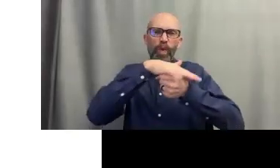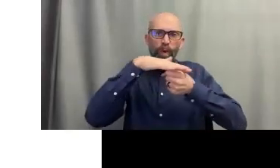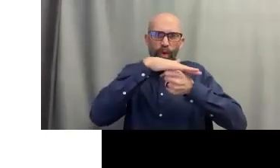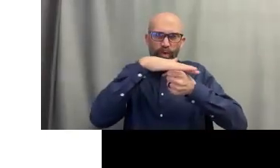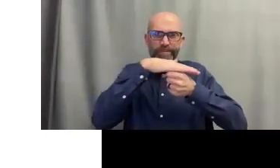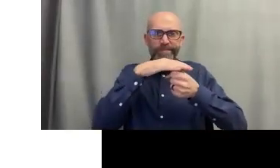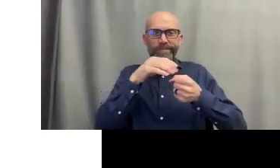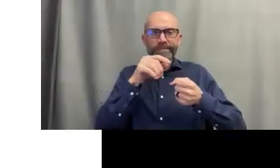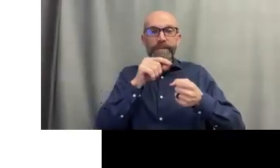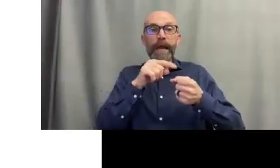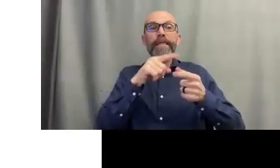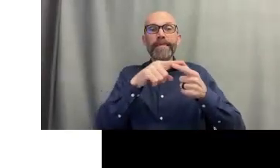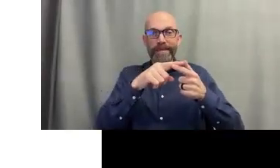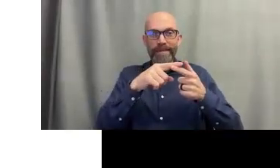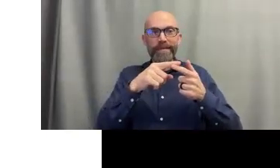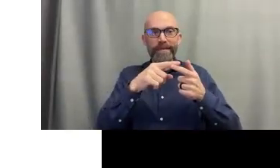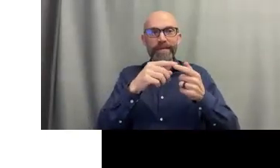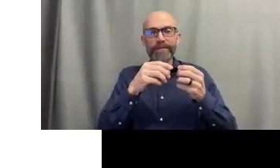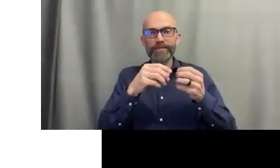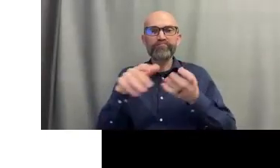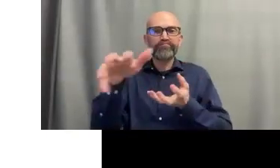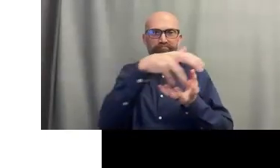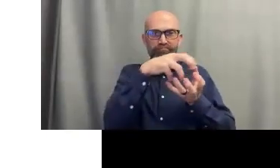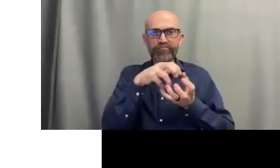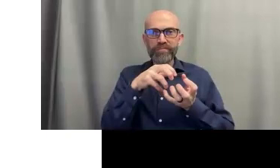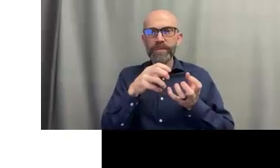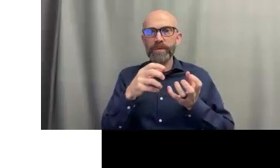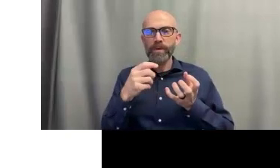and curated collections that we sort of our go to,